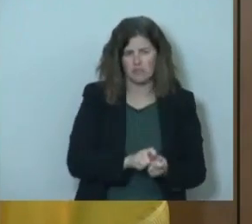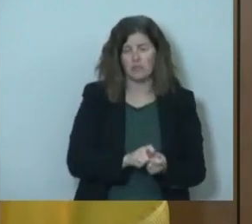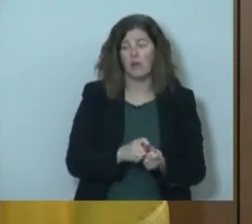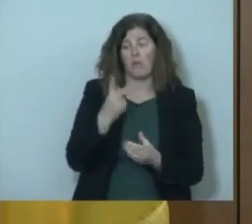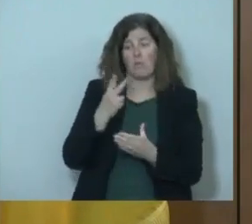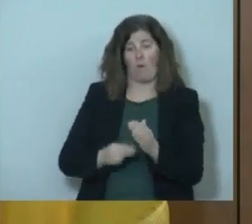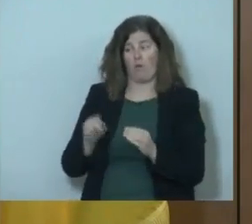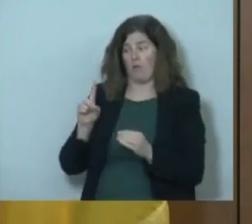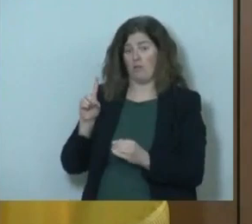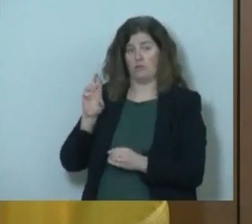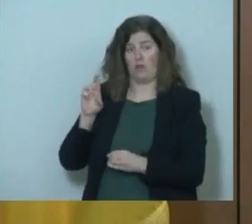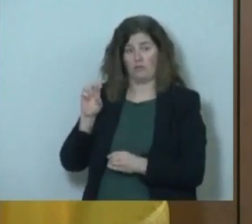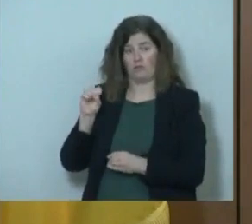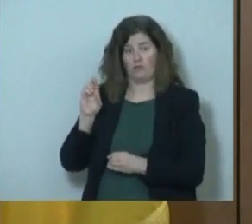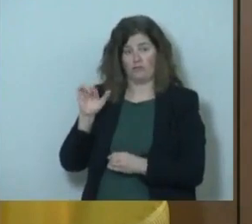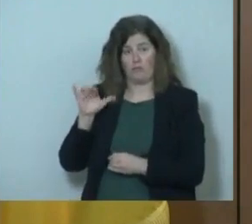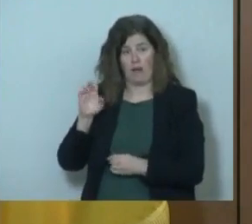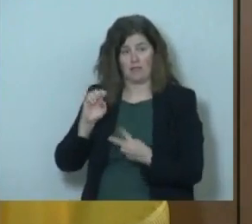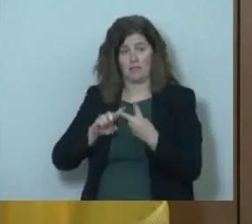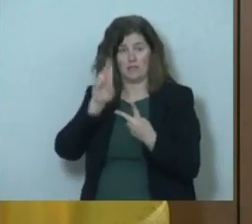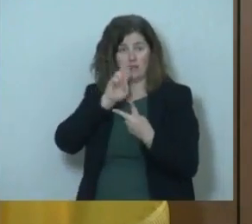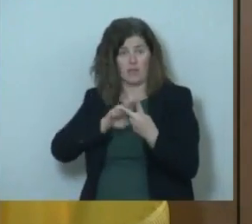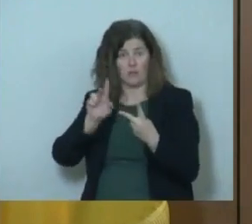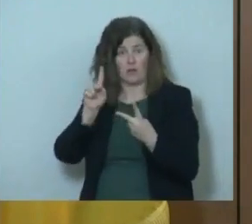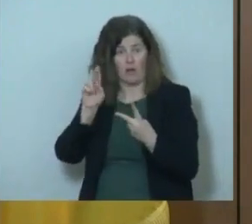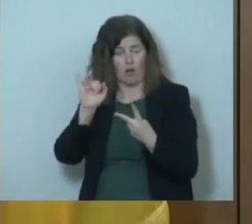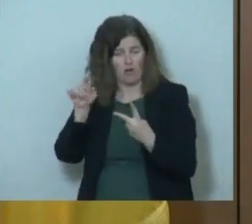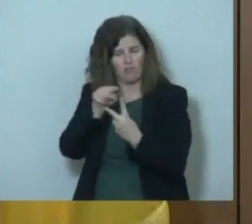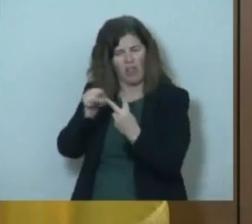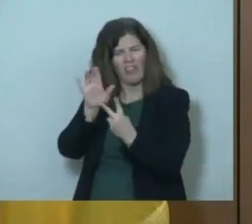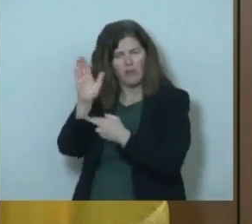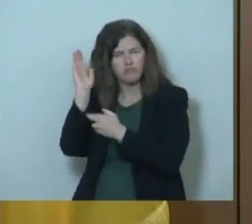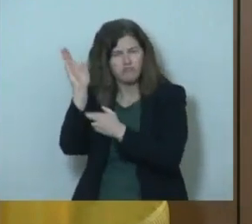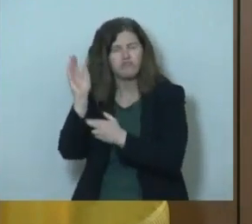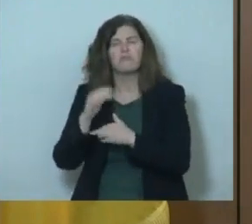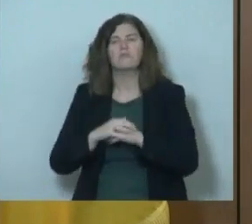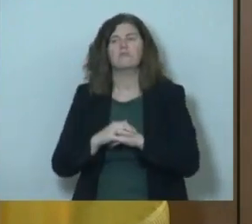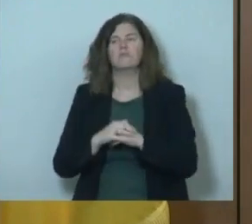TO LOOK AT NOT JUST THE CASES BUT THE TRENDS.